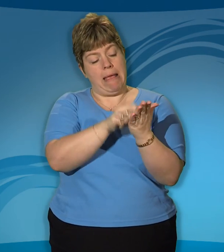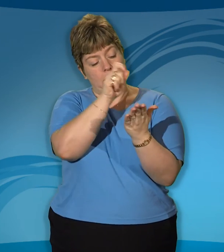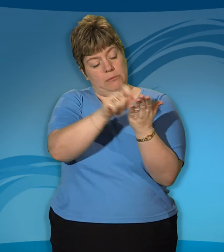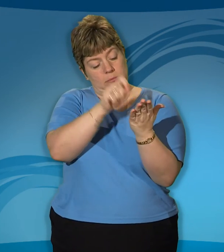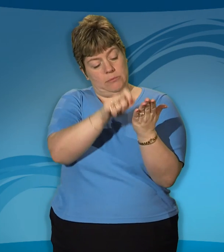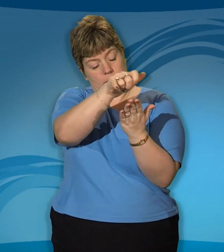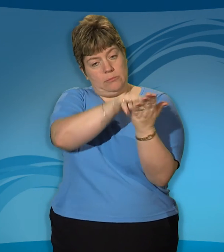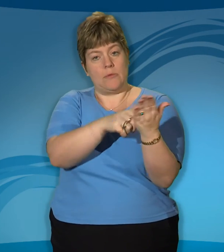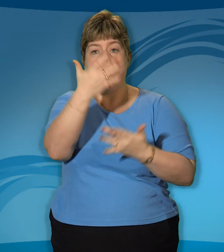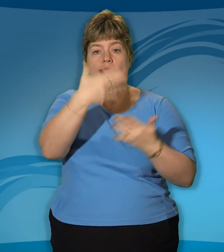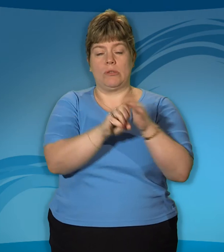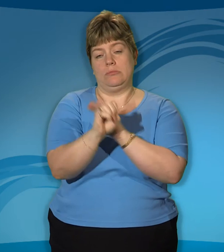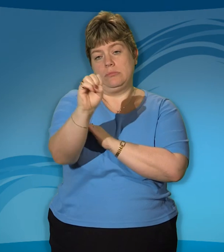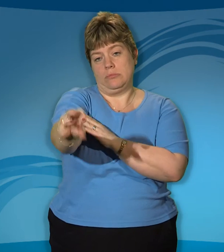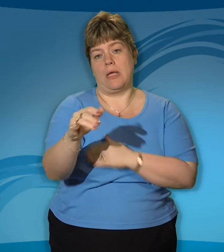to you with the results.